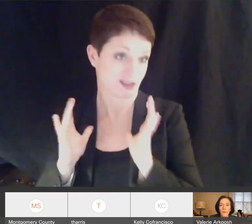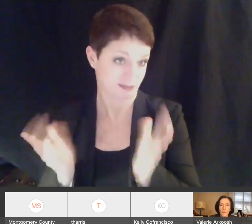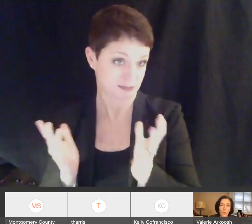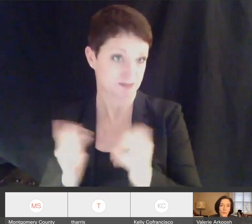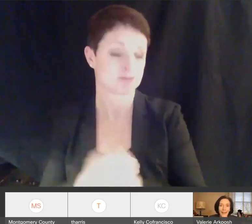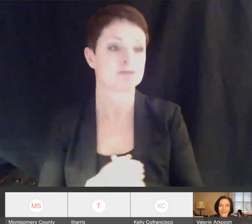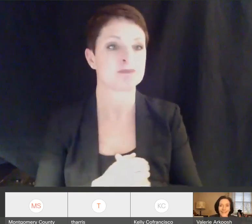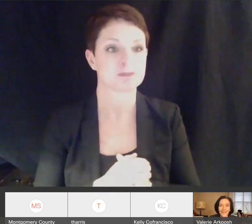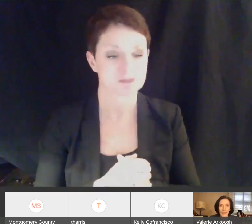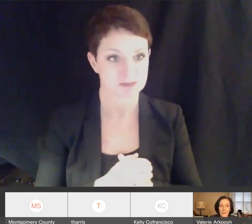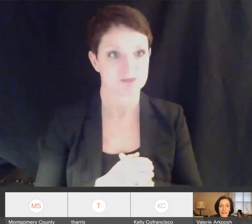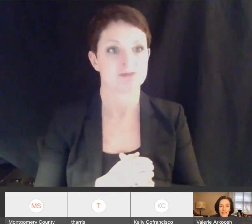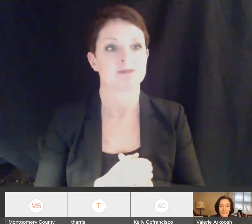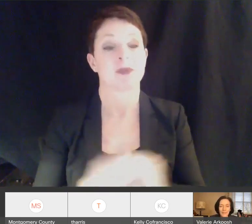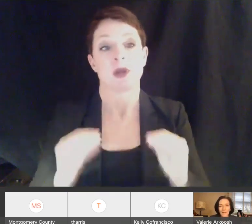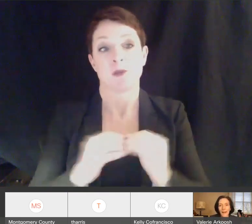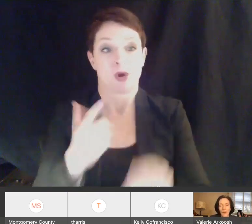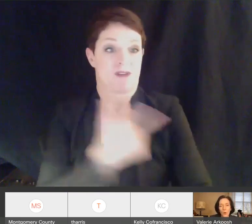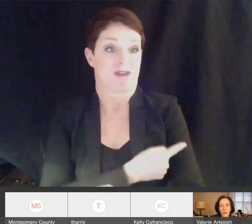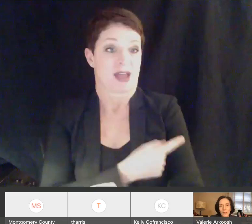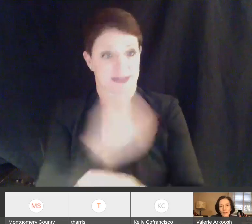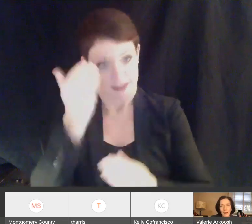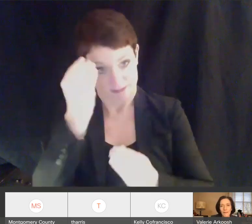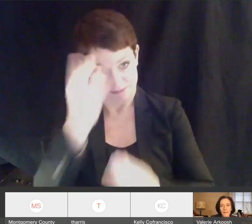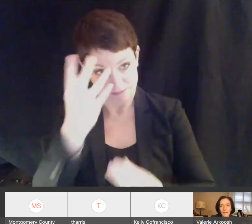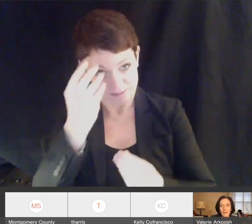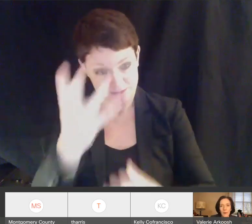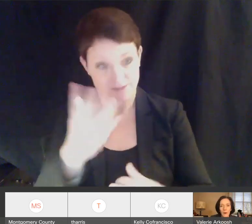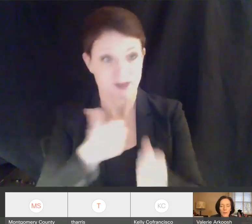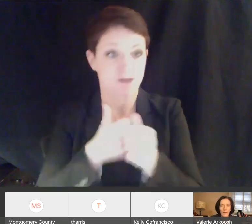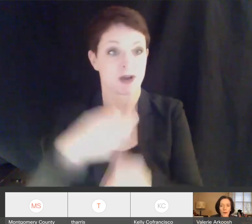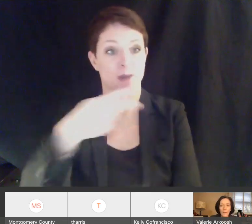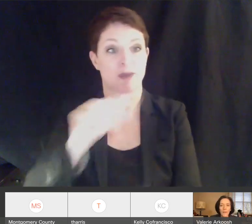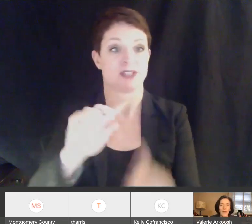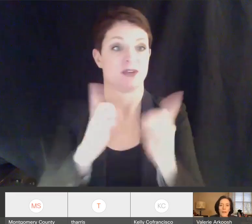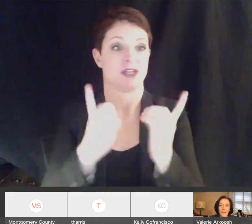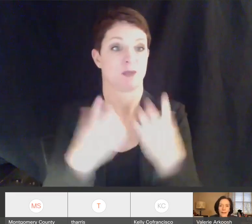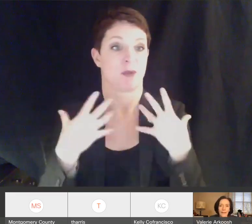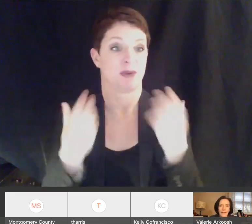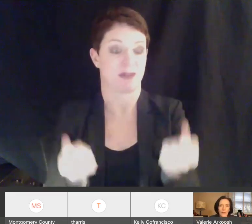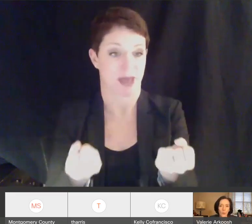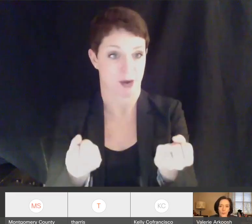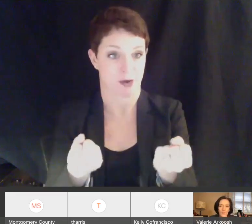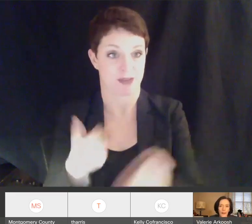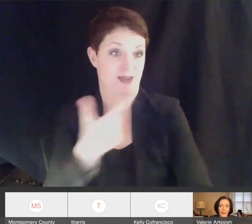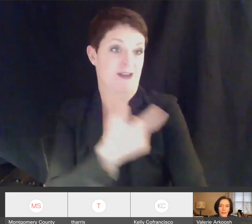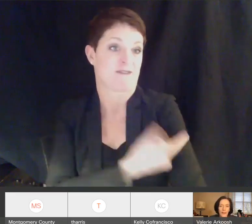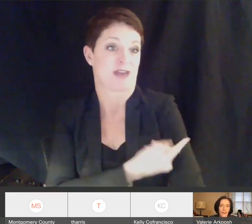So some more vaccine update. According to the Pennsylvania Department of Health vaccine website,